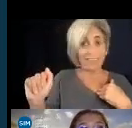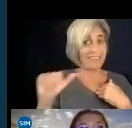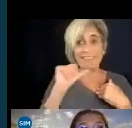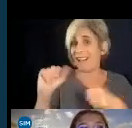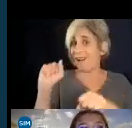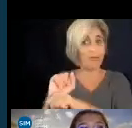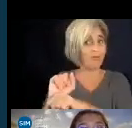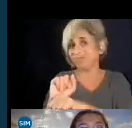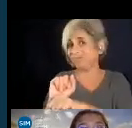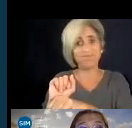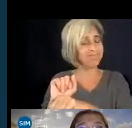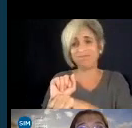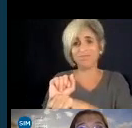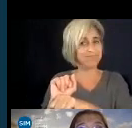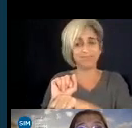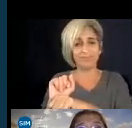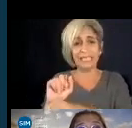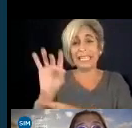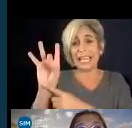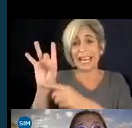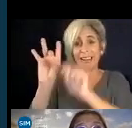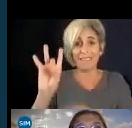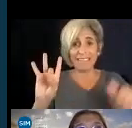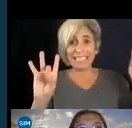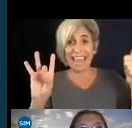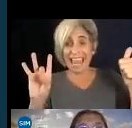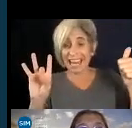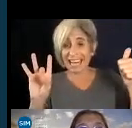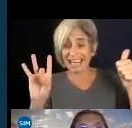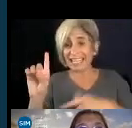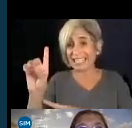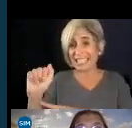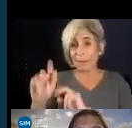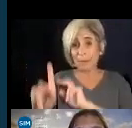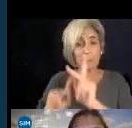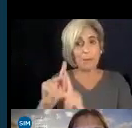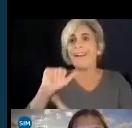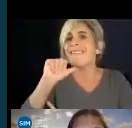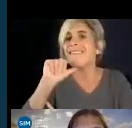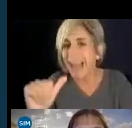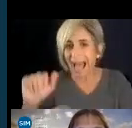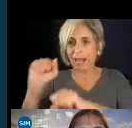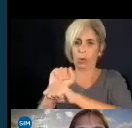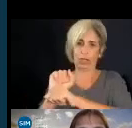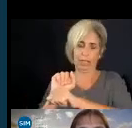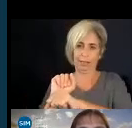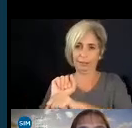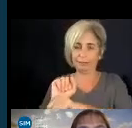Eight out of ten disabled people are not in the workforce.